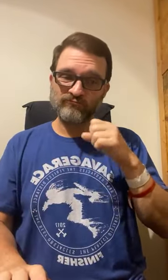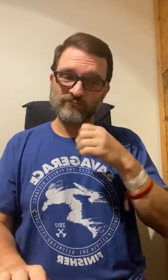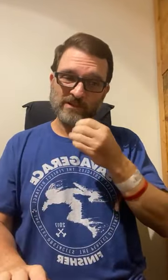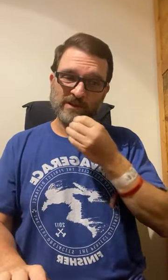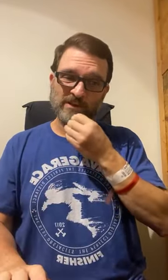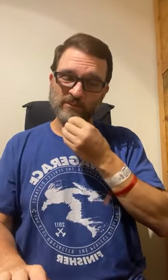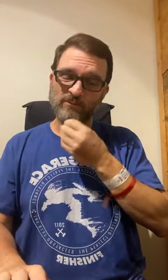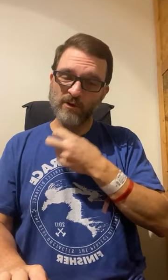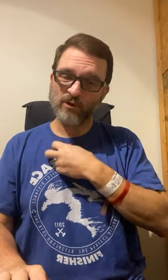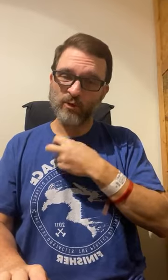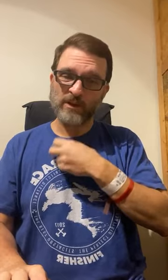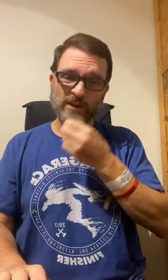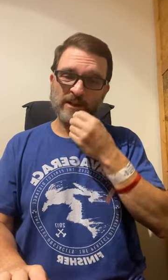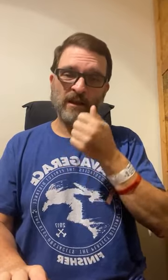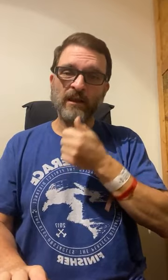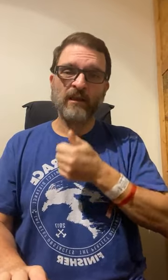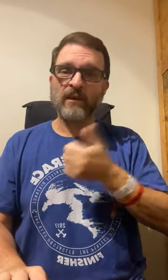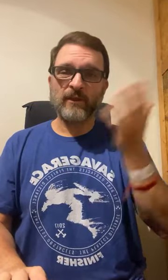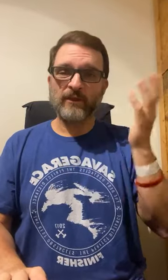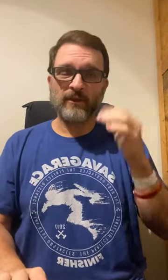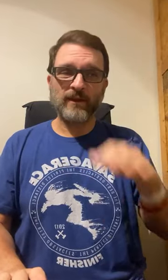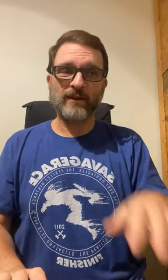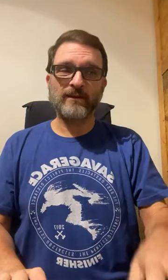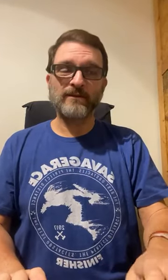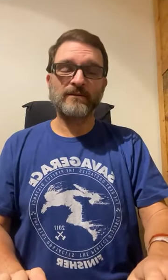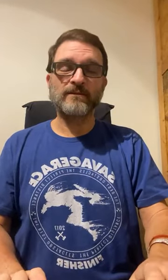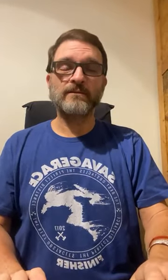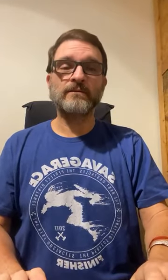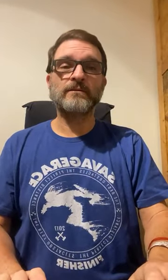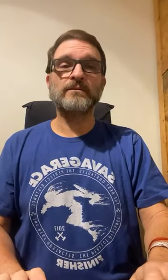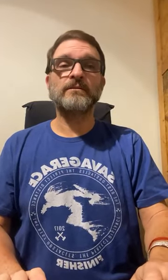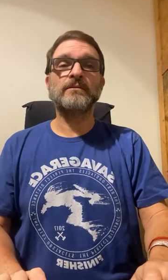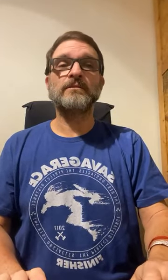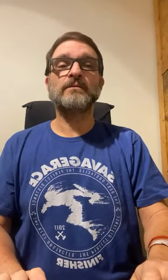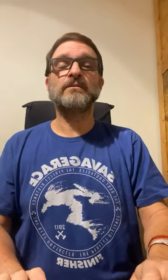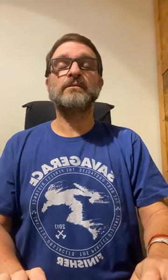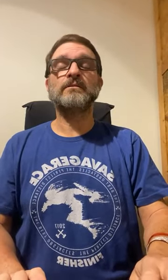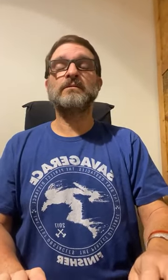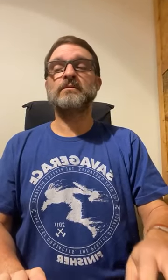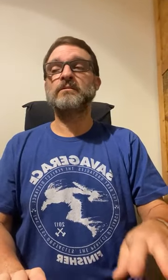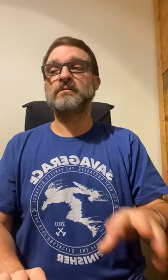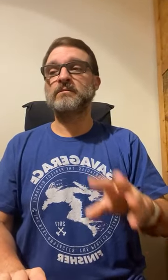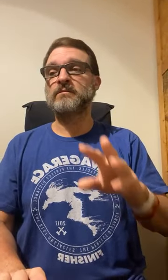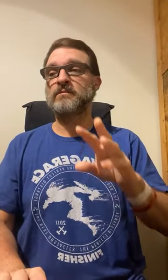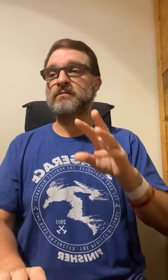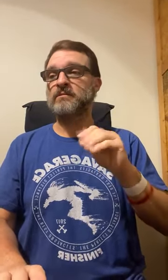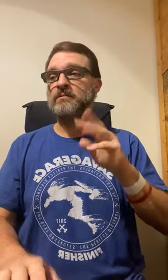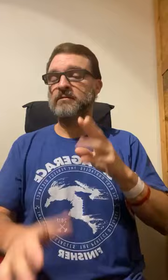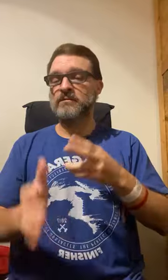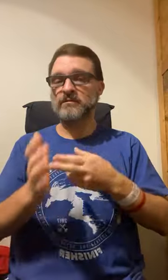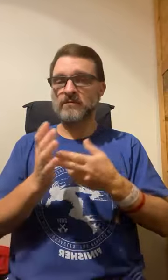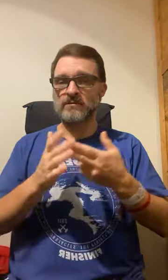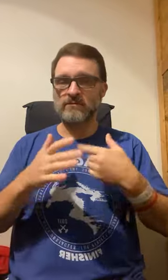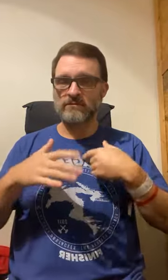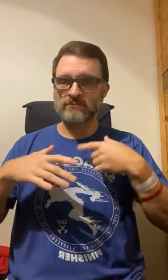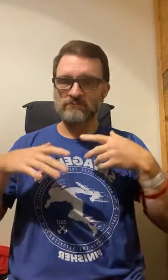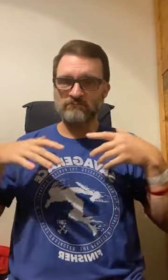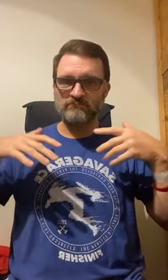Its eating your bone. It can eat anything. WOW! Honestly I was speechless and at loss for words.